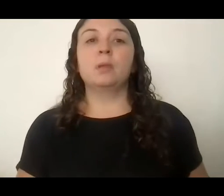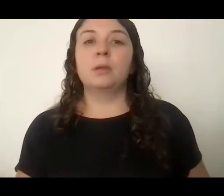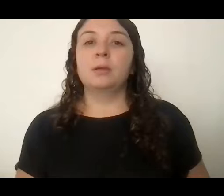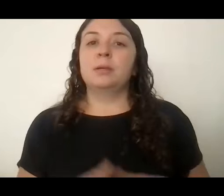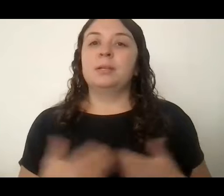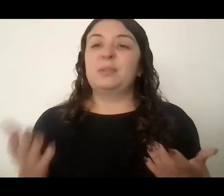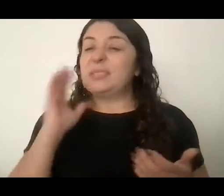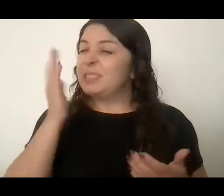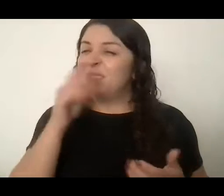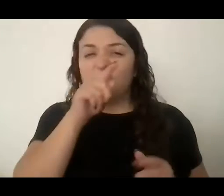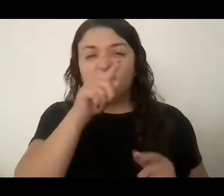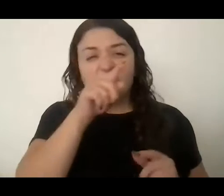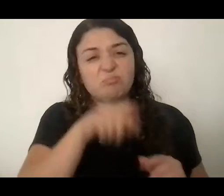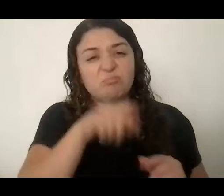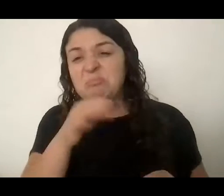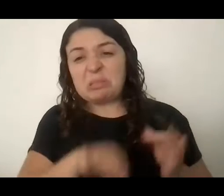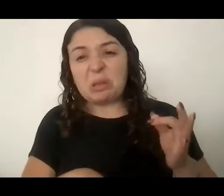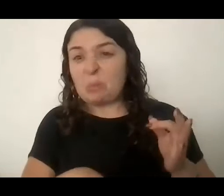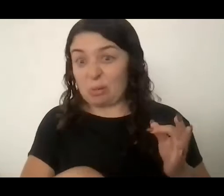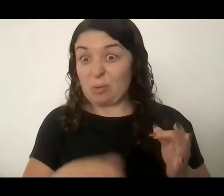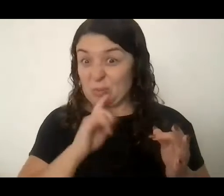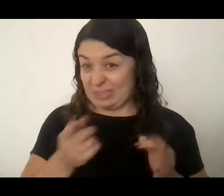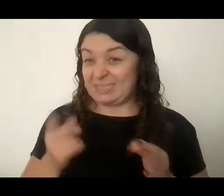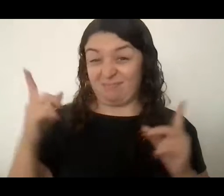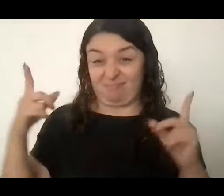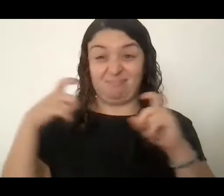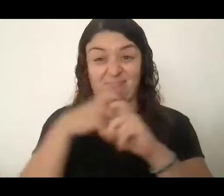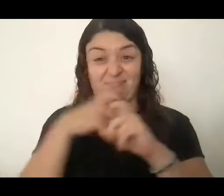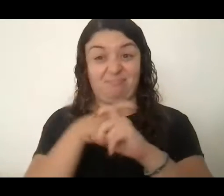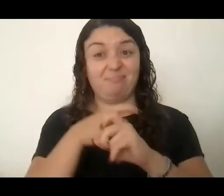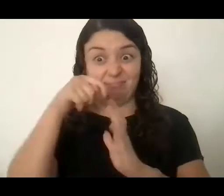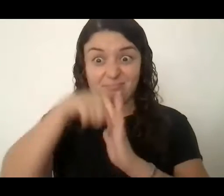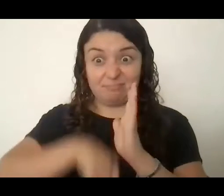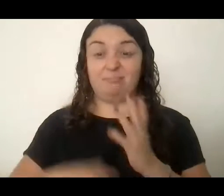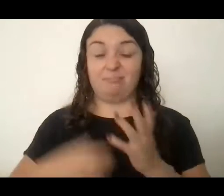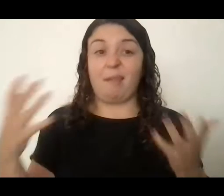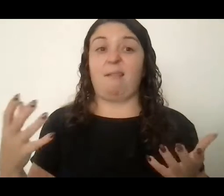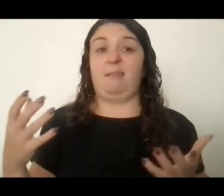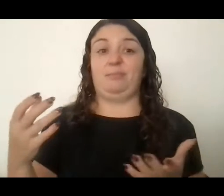it's actually, there's some pretty big topics embedded throughout there, woven throughout there,